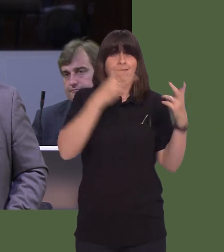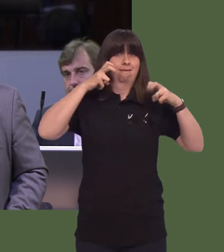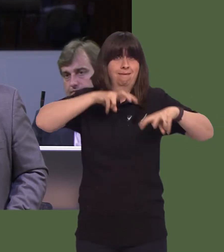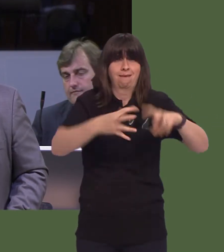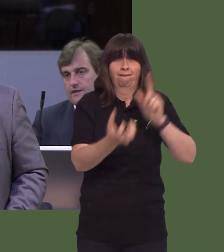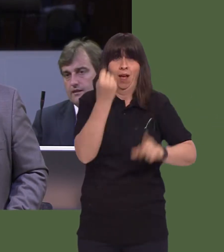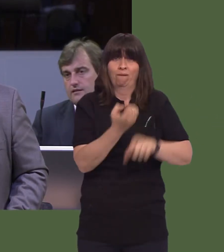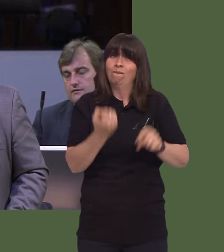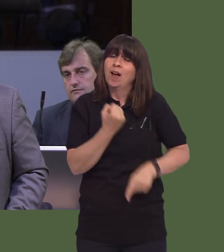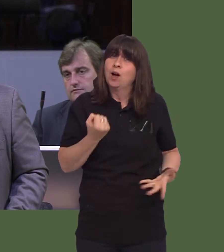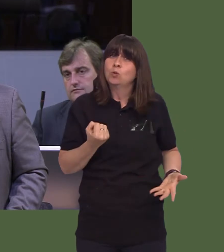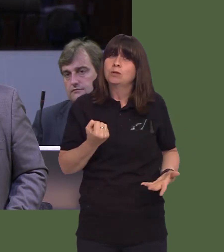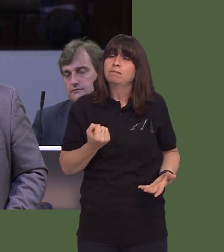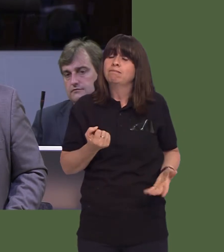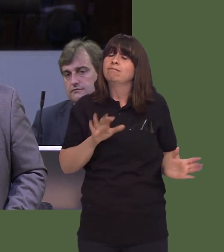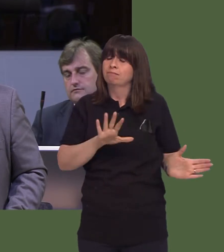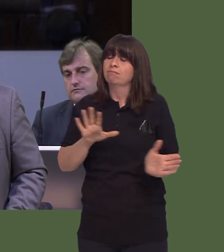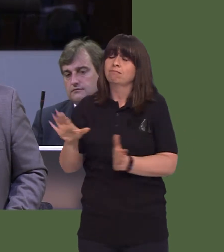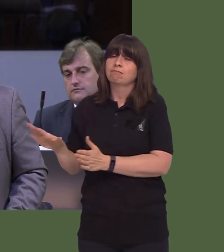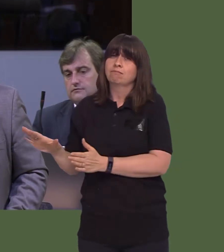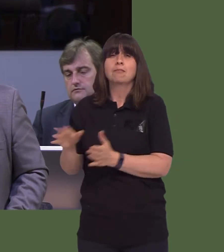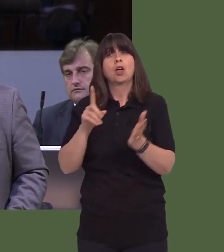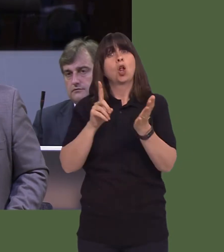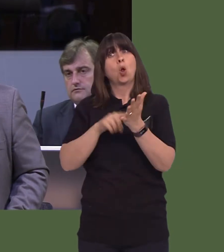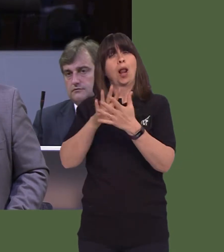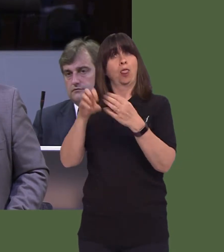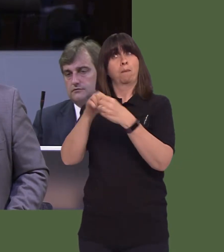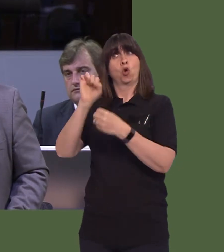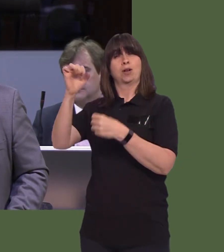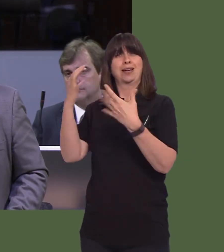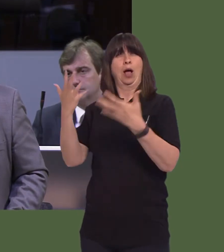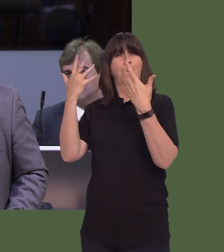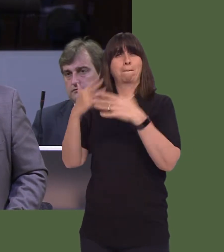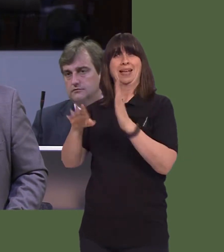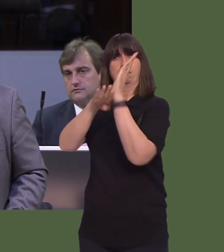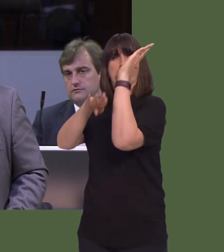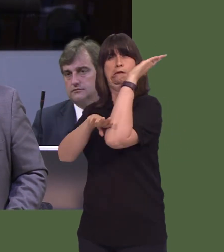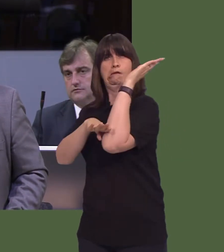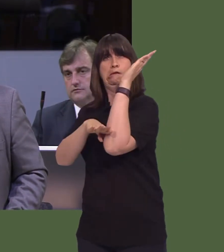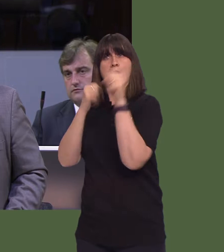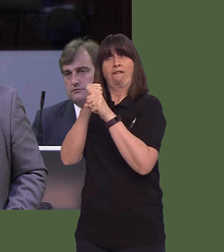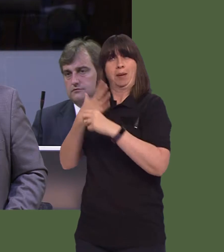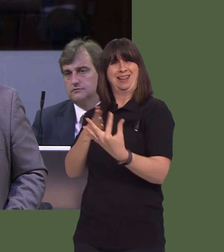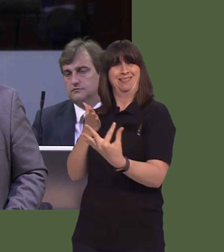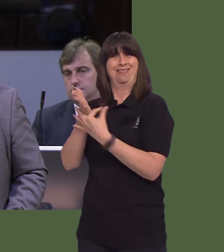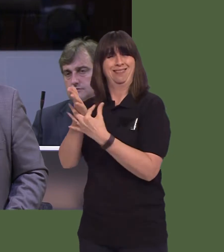But, moving on, First Minister, the health board has now been in special measures for three yearsóor nearly three years, should I say.